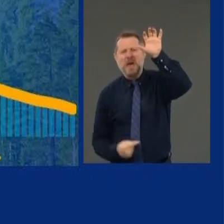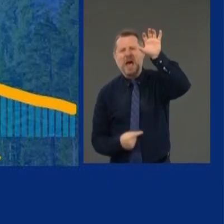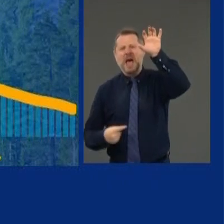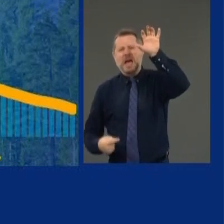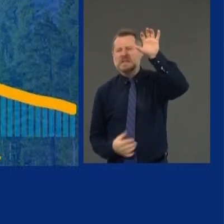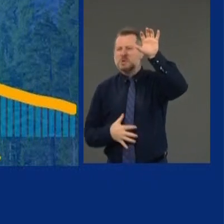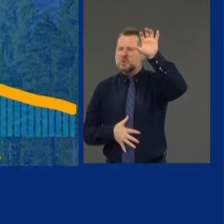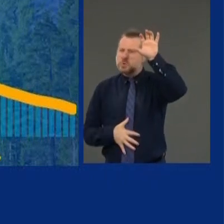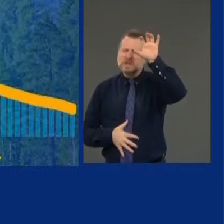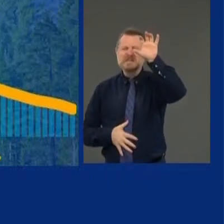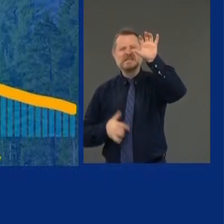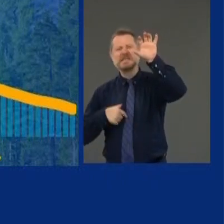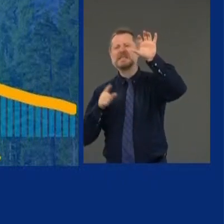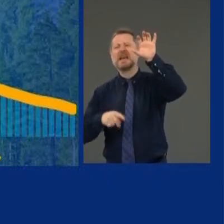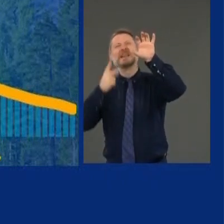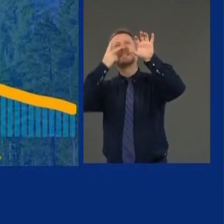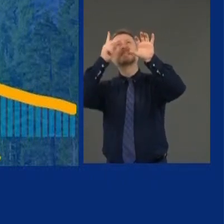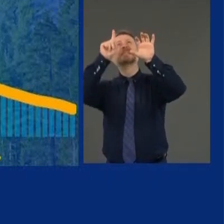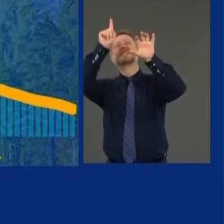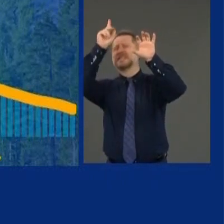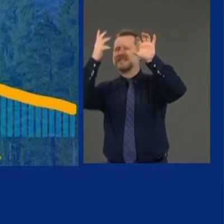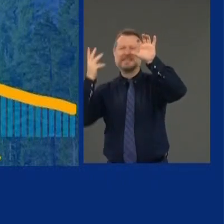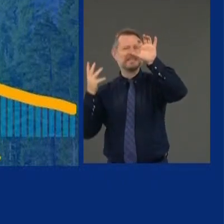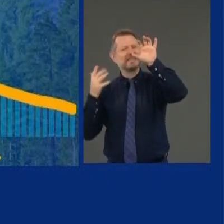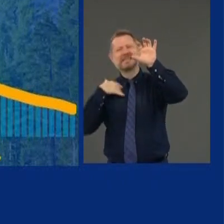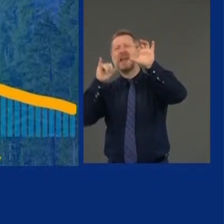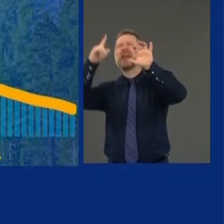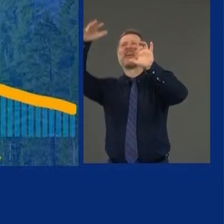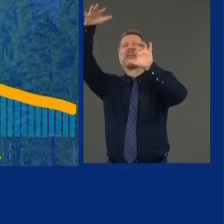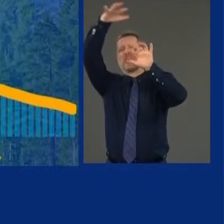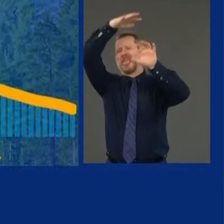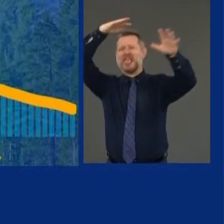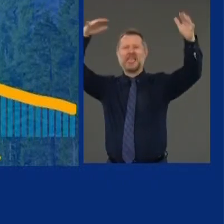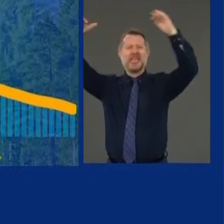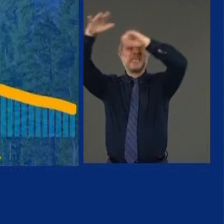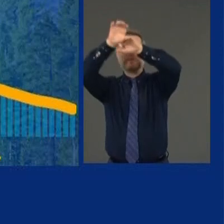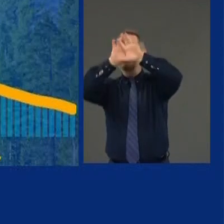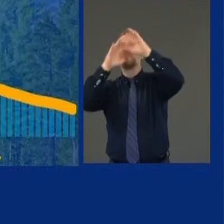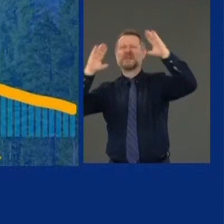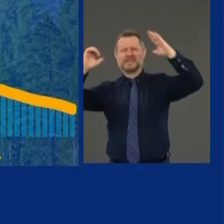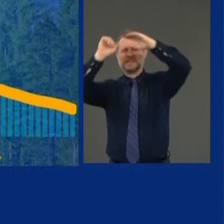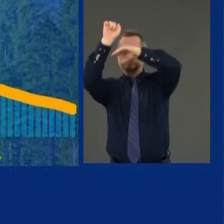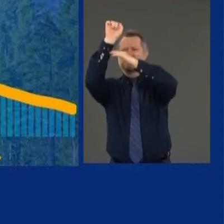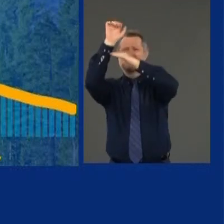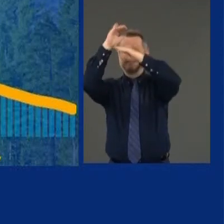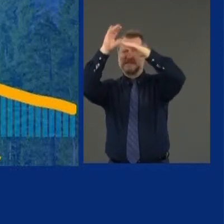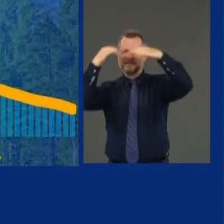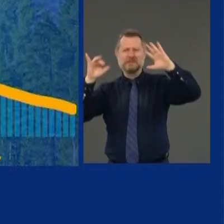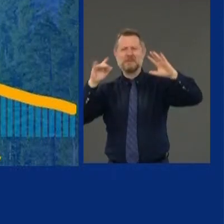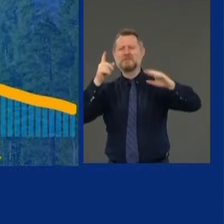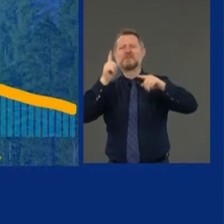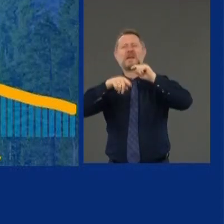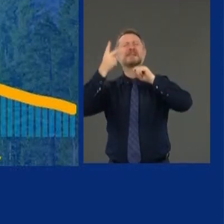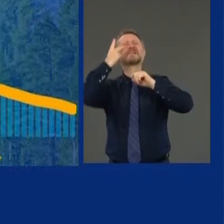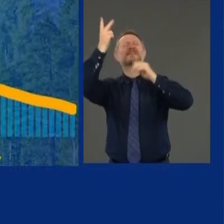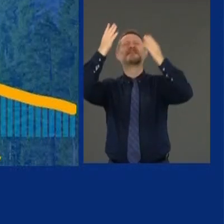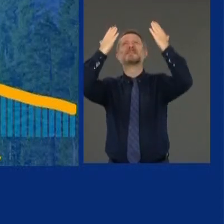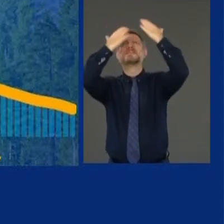IT HURT.